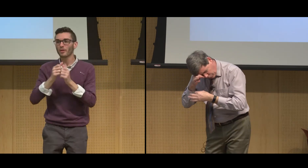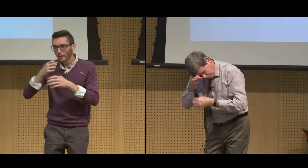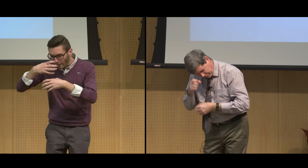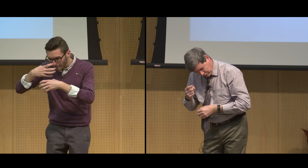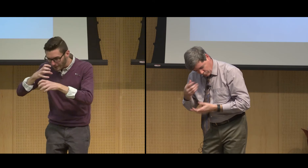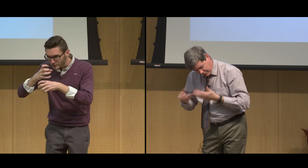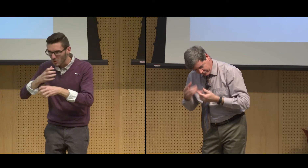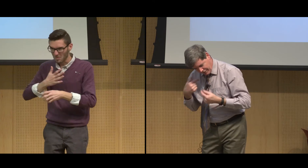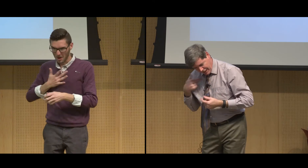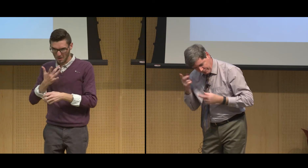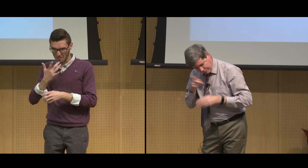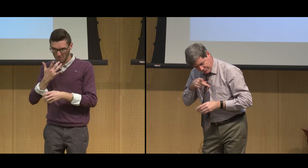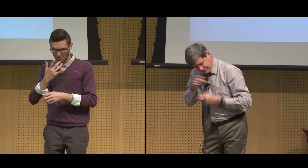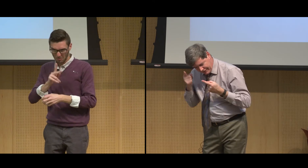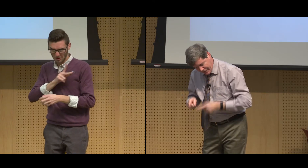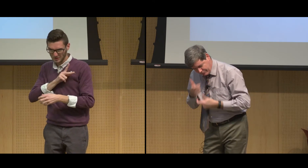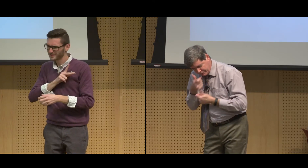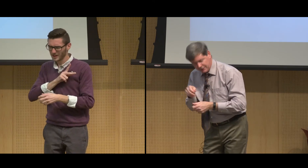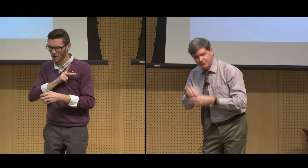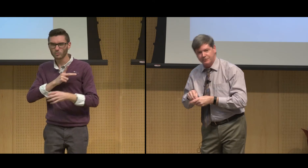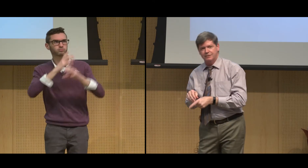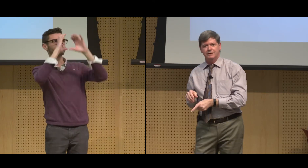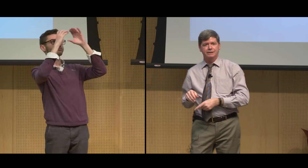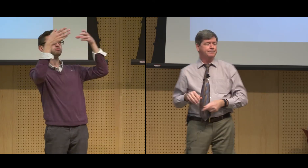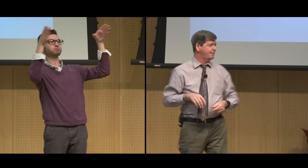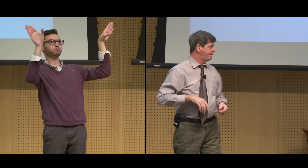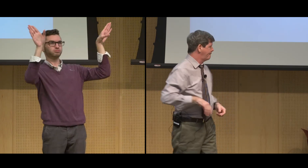at whatever I personally happen to be interested in.